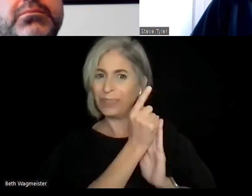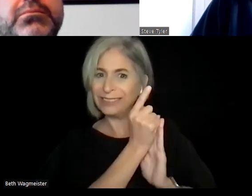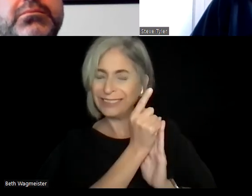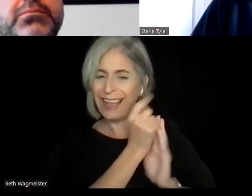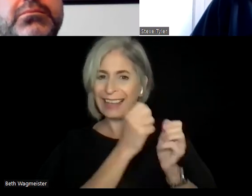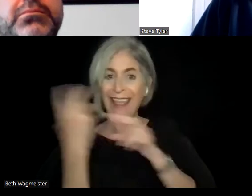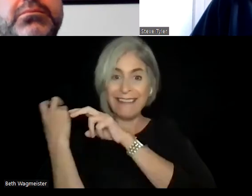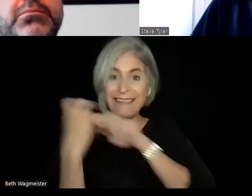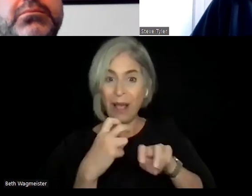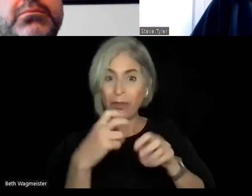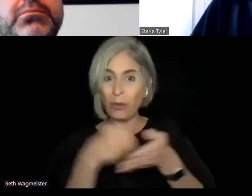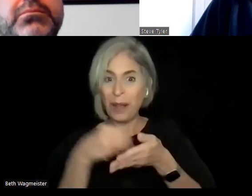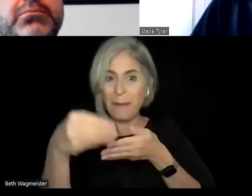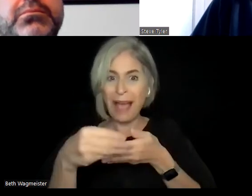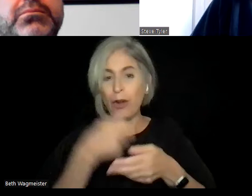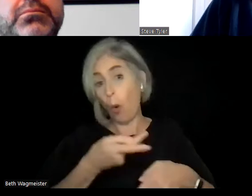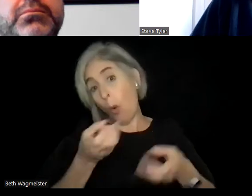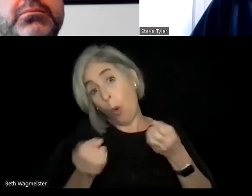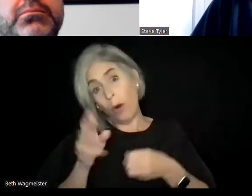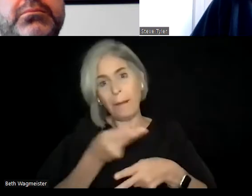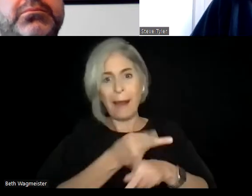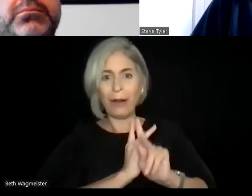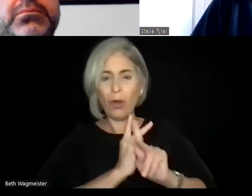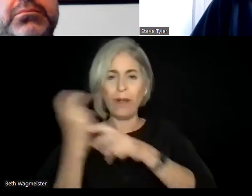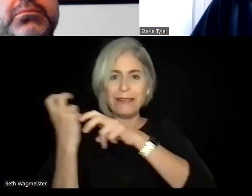in braille I can read the book in braille